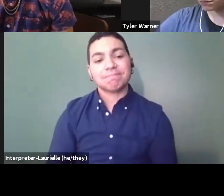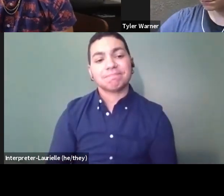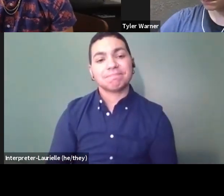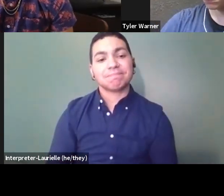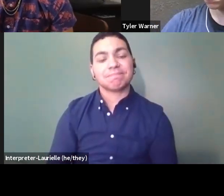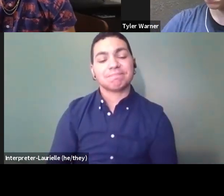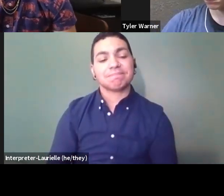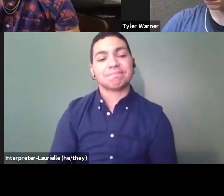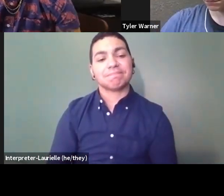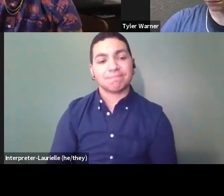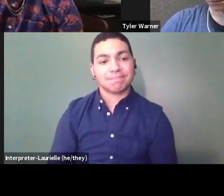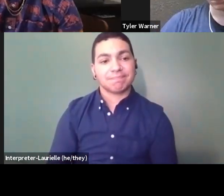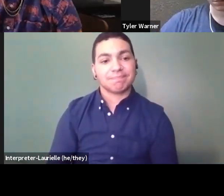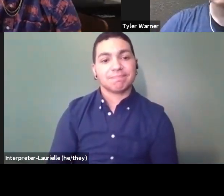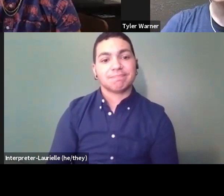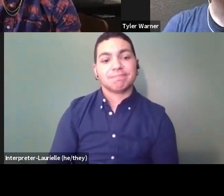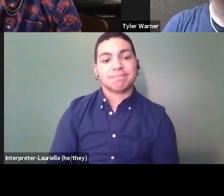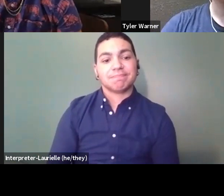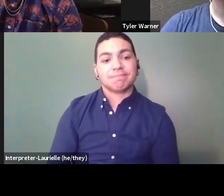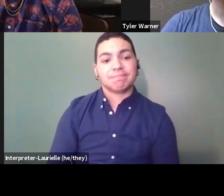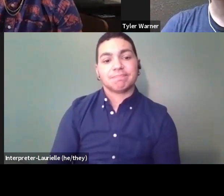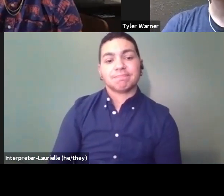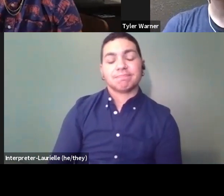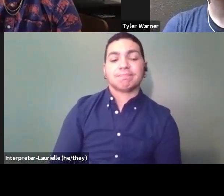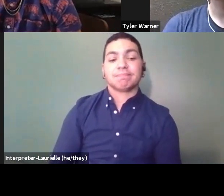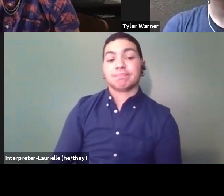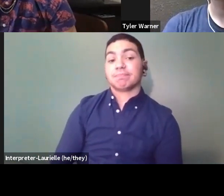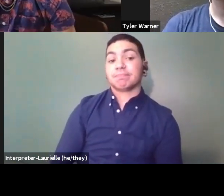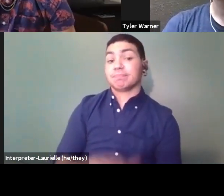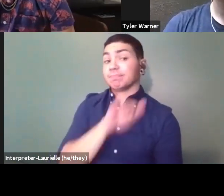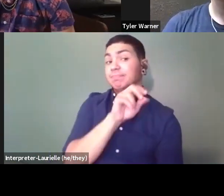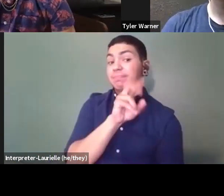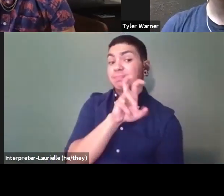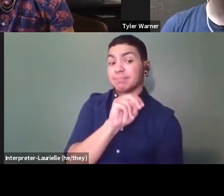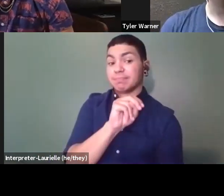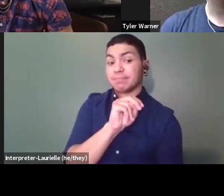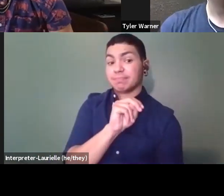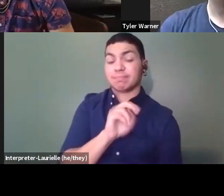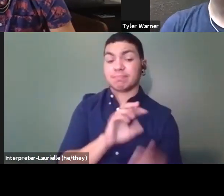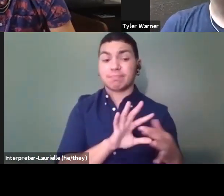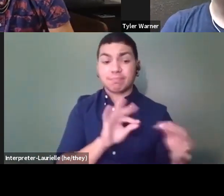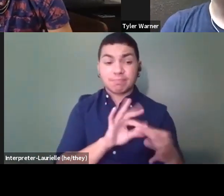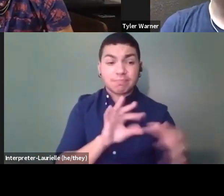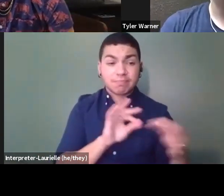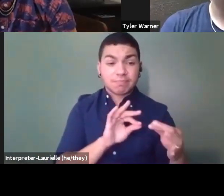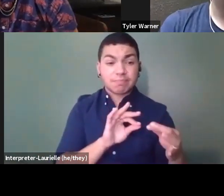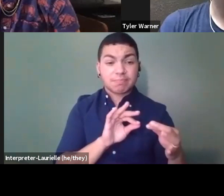were young girls that were still in high school or had just graduated from high school, and also some of them were Nikki's